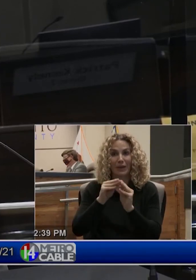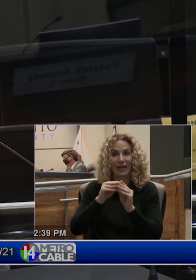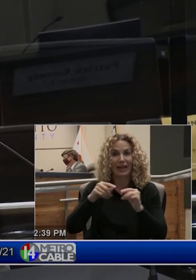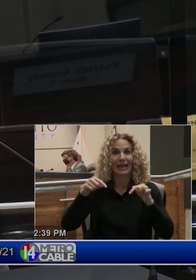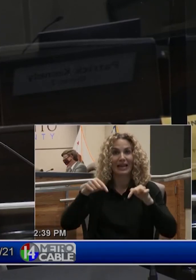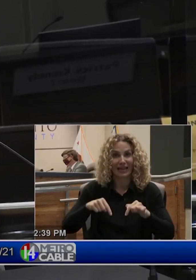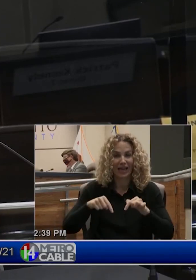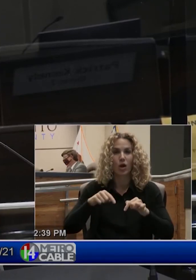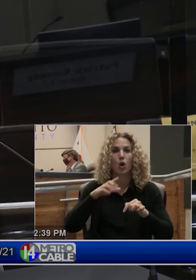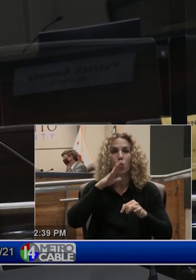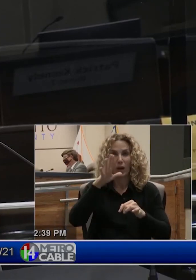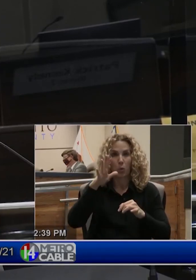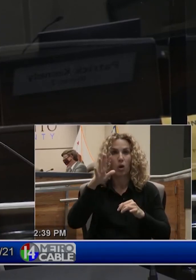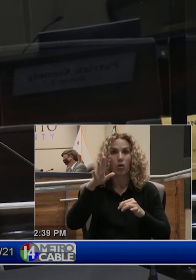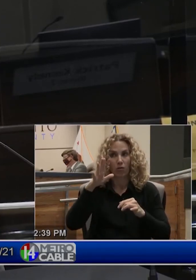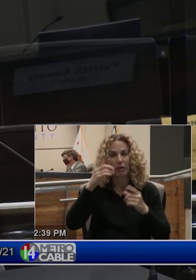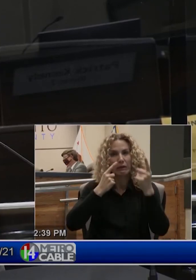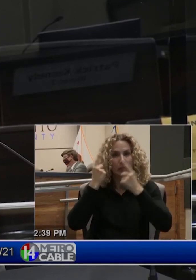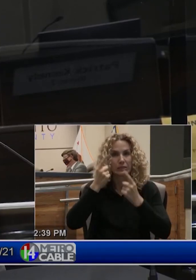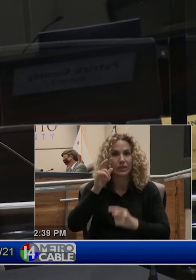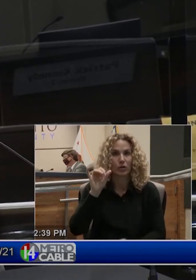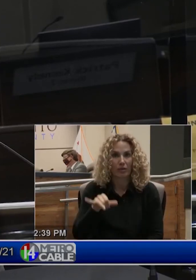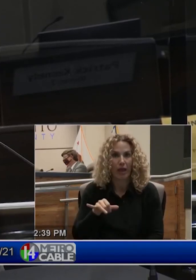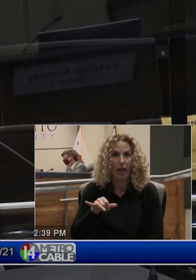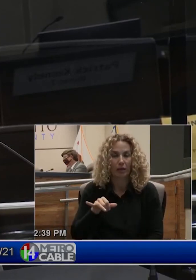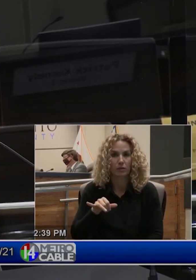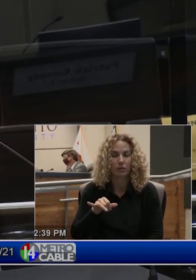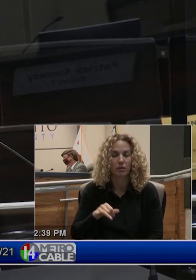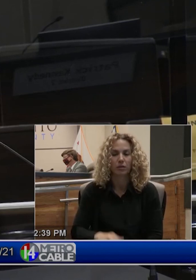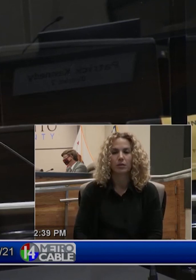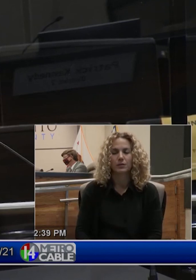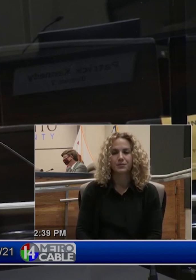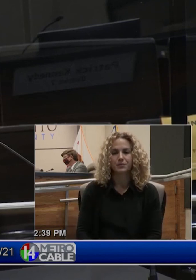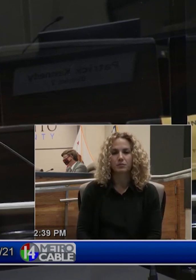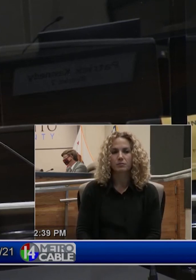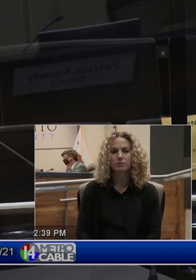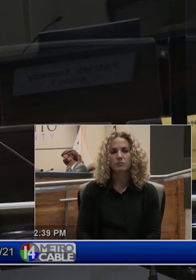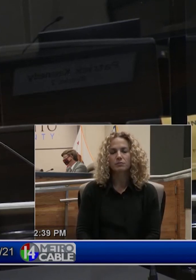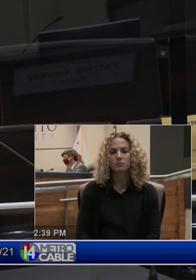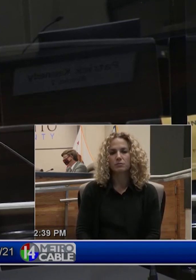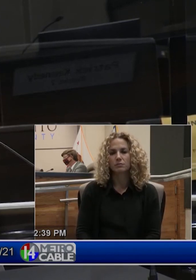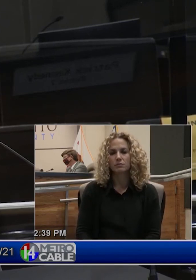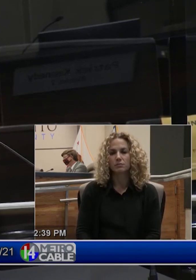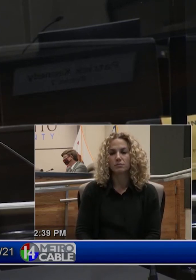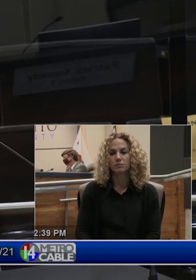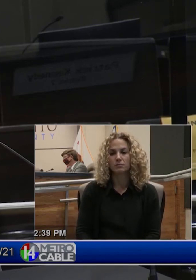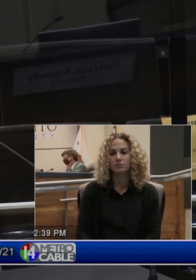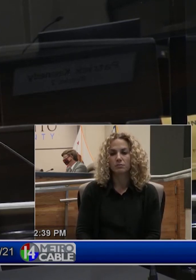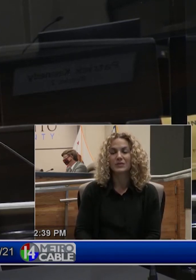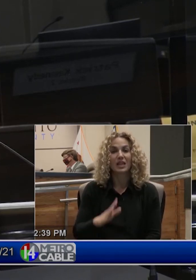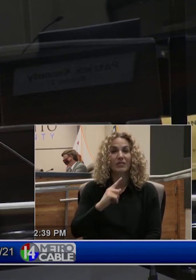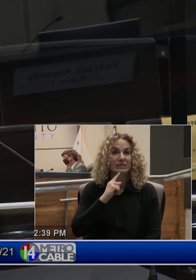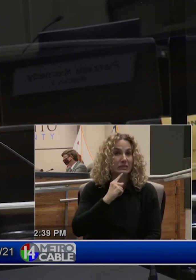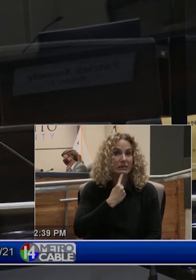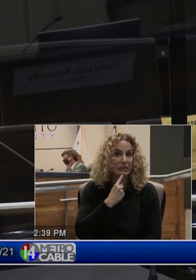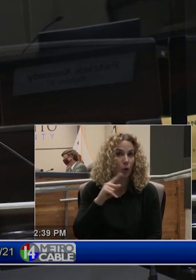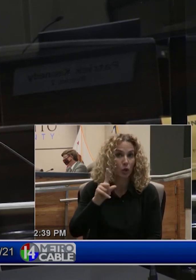IF THEY TESTIFY TO THAT, WE'LL TAKE THAT INTO CONSIDERATION IF